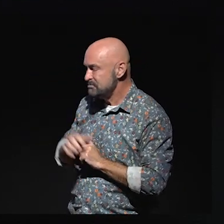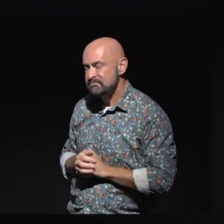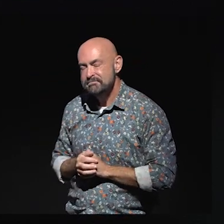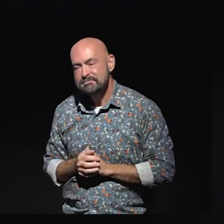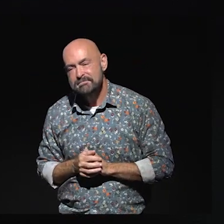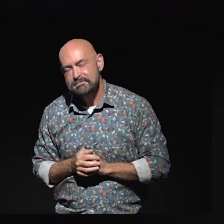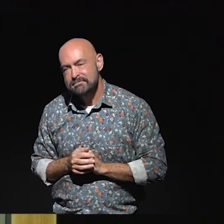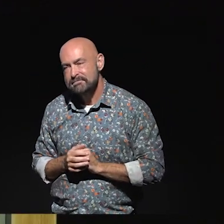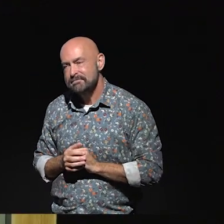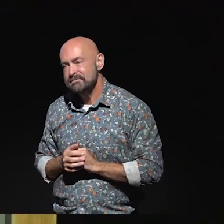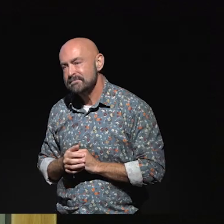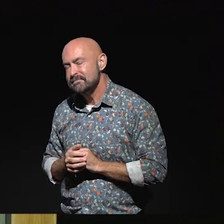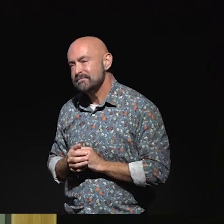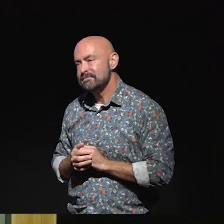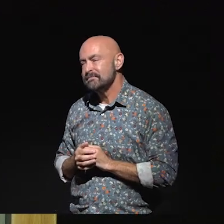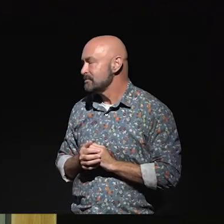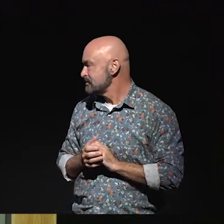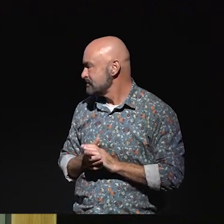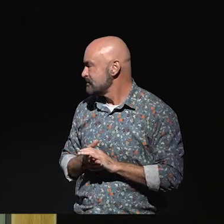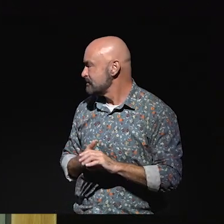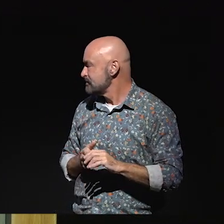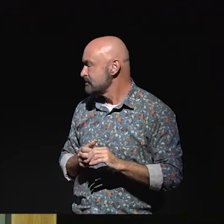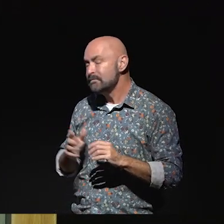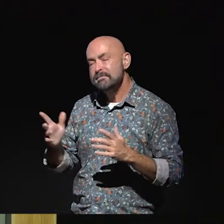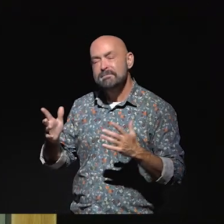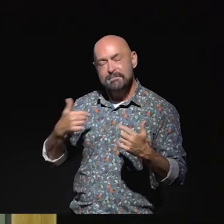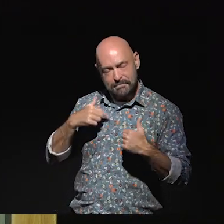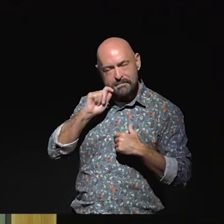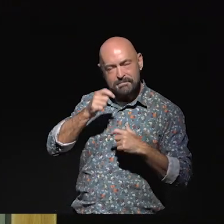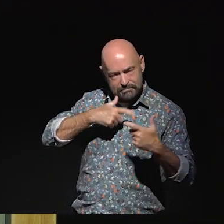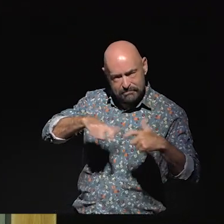And that is something I will keep coming back to as we talk.